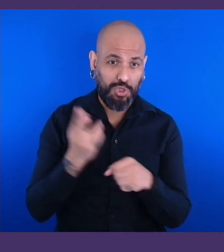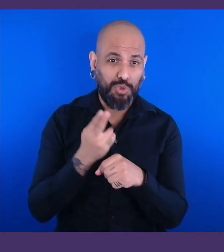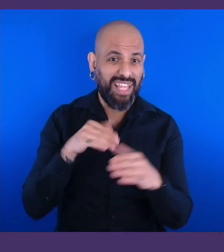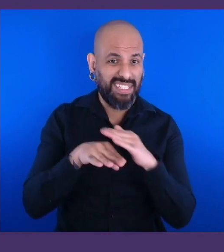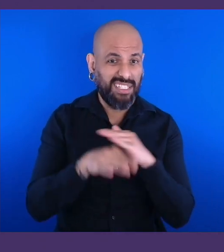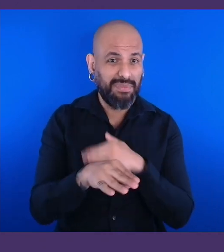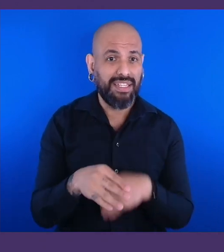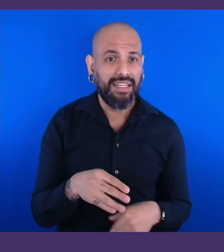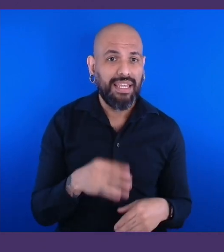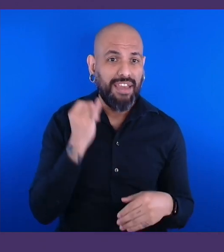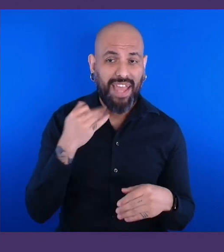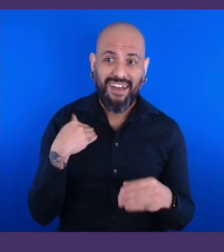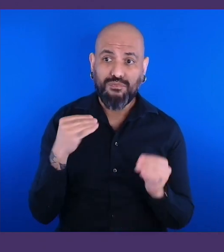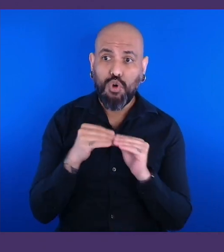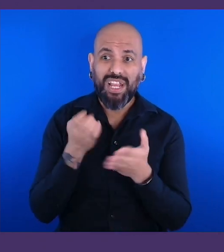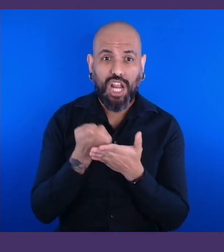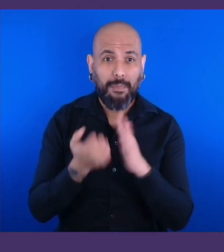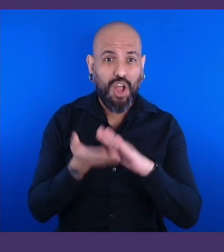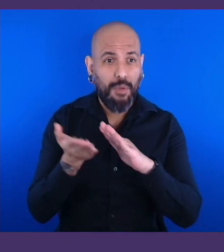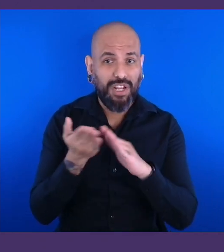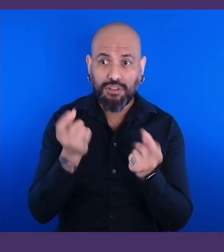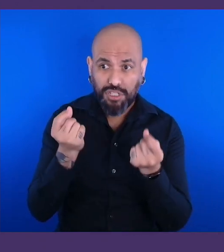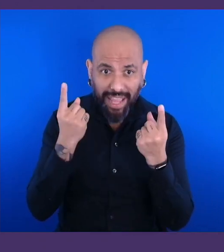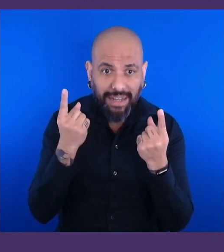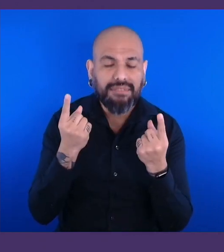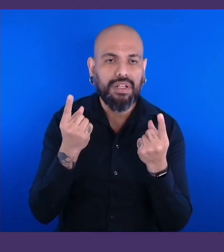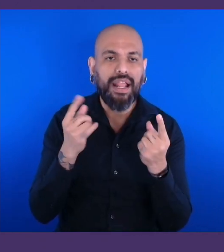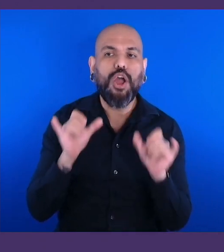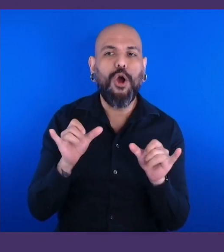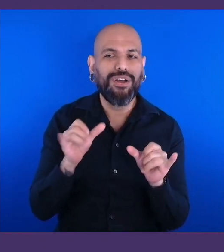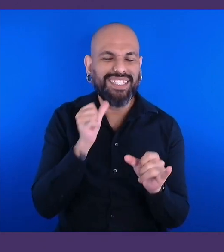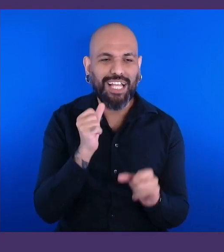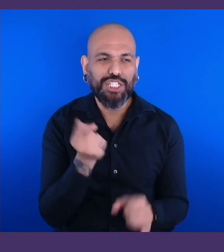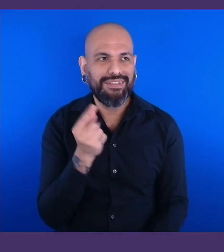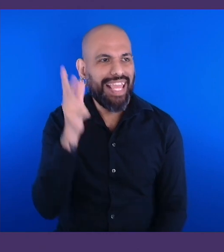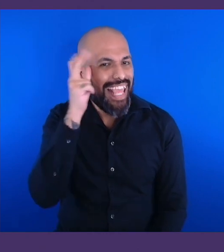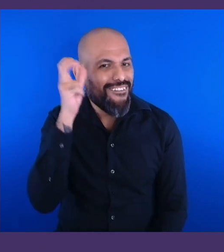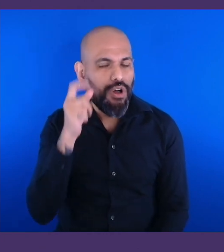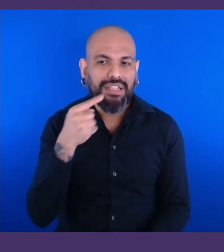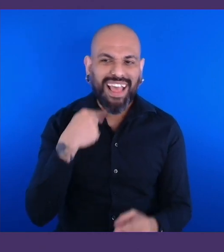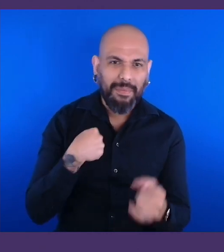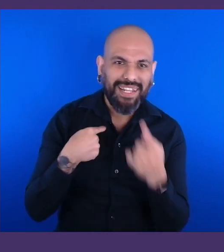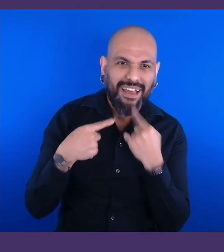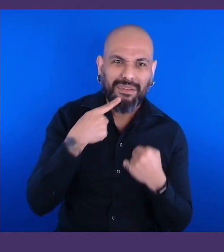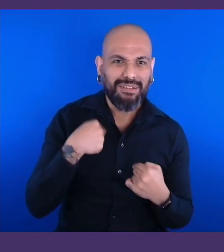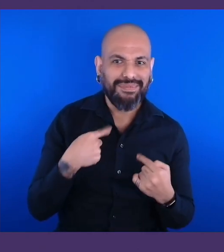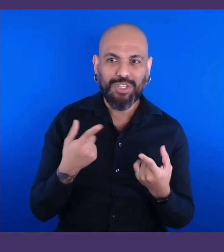and realizing, okay, this wasn't just somebody evil in the commission telling us to do something that was super boring, this made sense